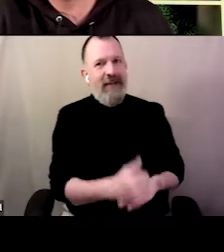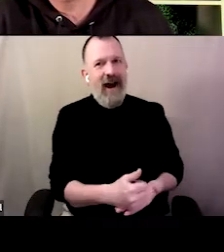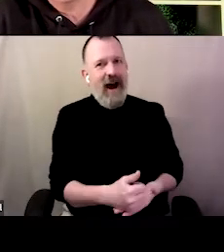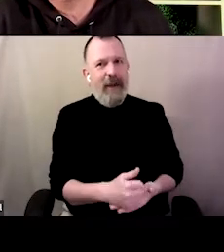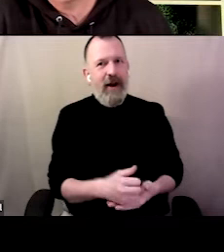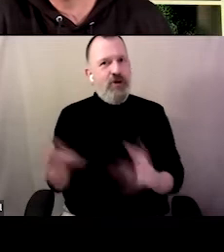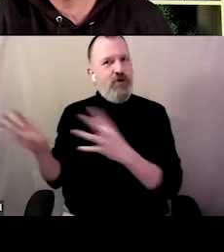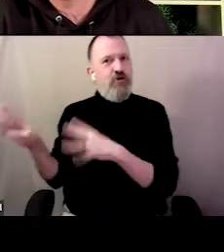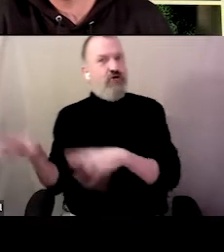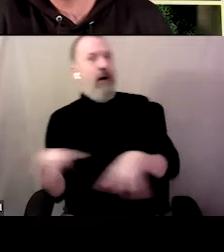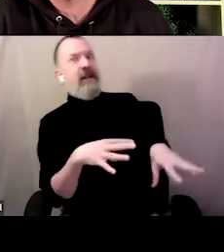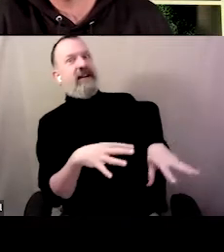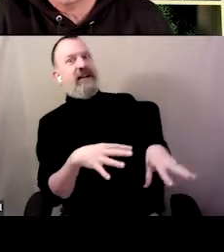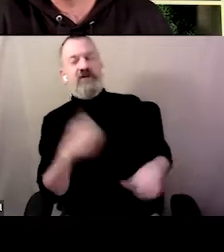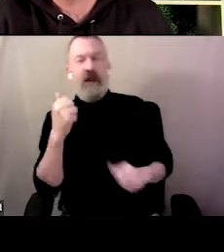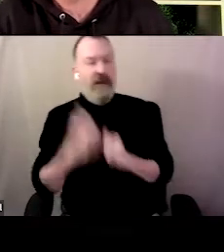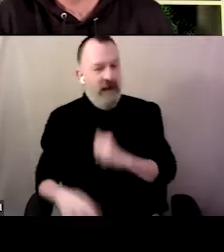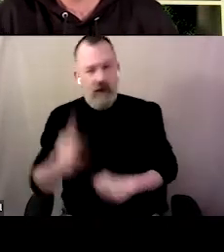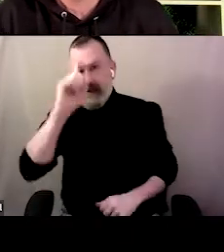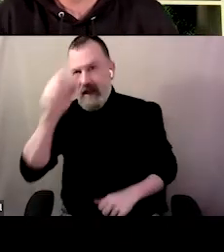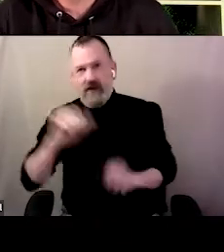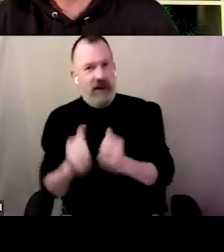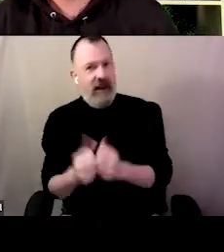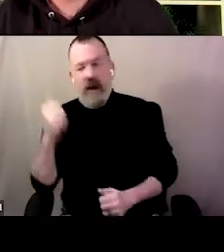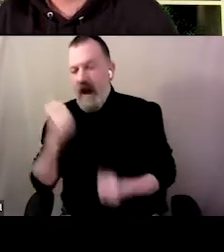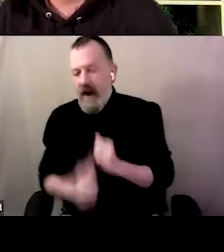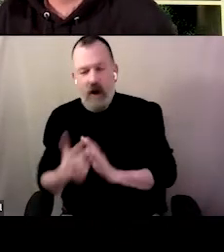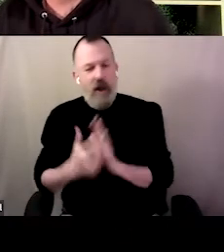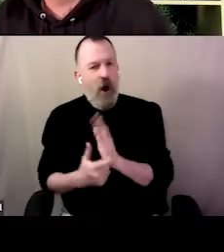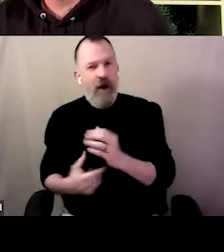every intelligence agency law enforcement agency and security company on the planet.